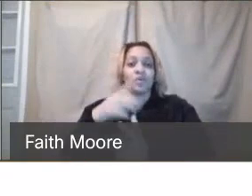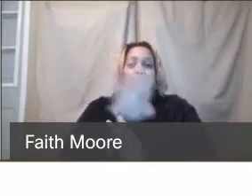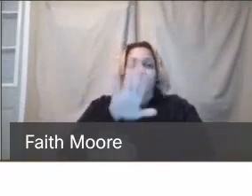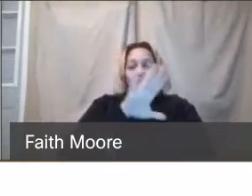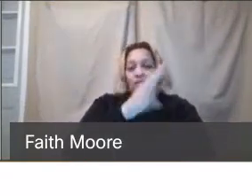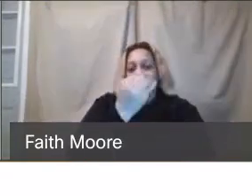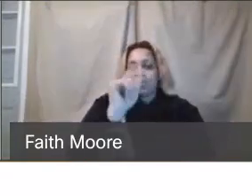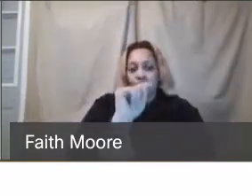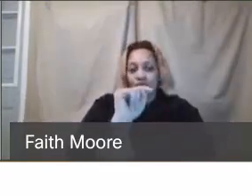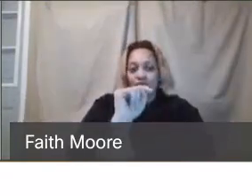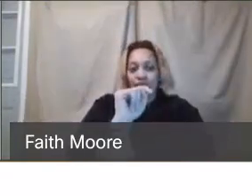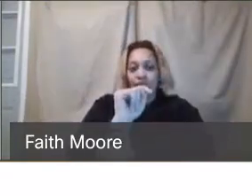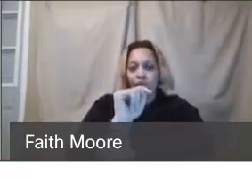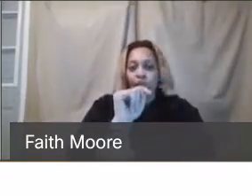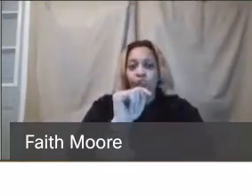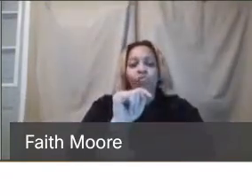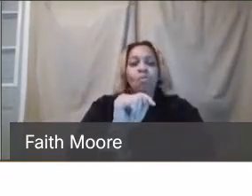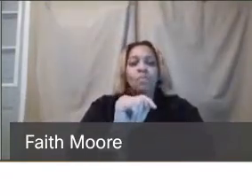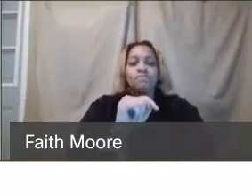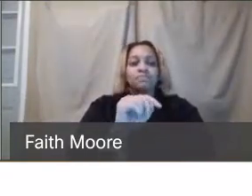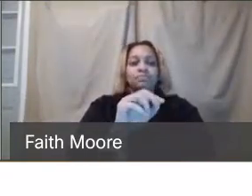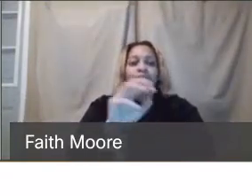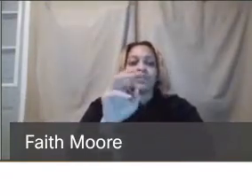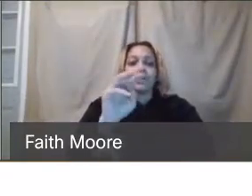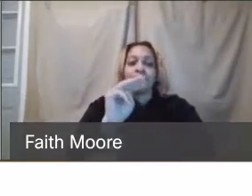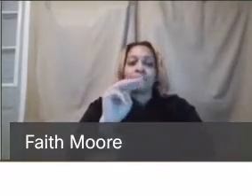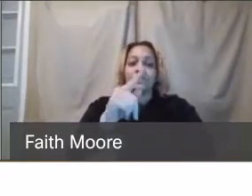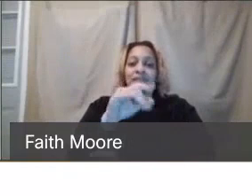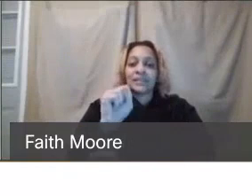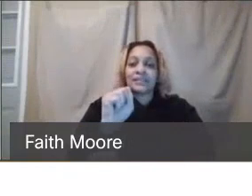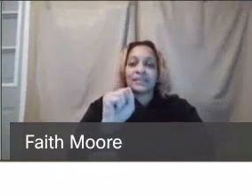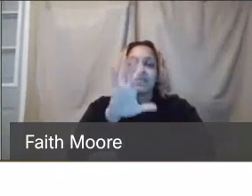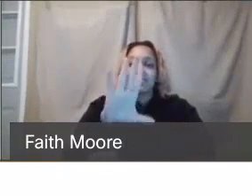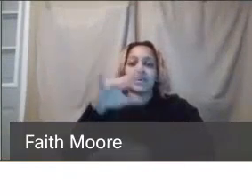The NPS national park service, pave trail study in 2016.